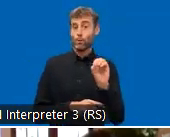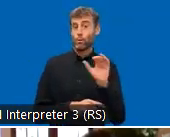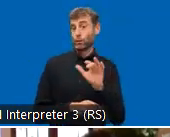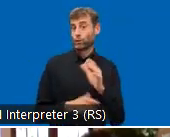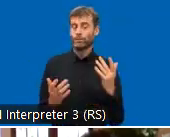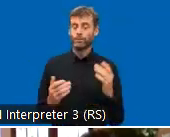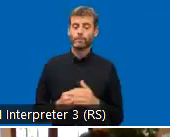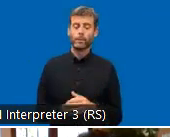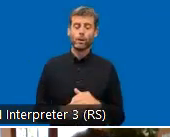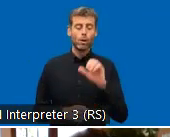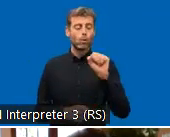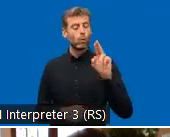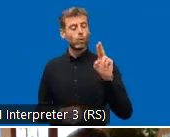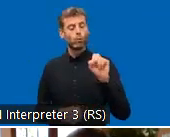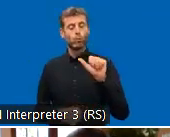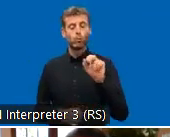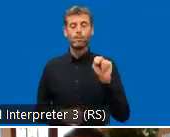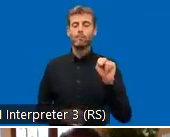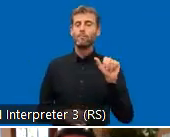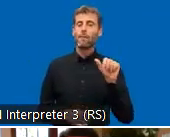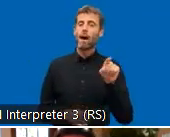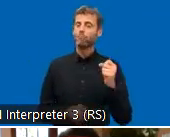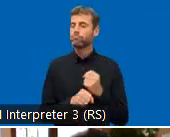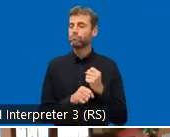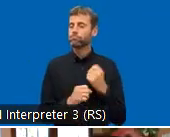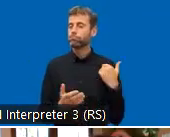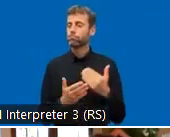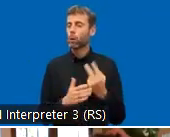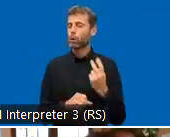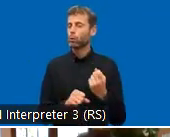you know, almost two years now that we really kicked off this initiative with IAAP,